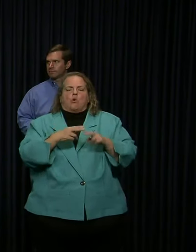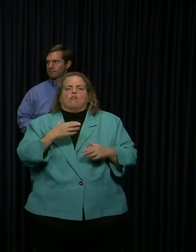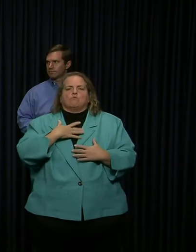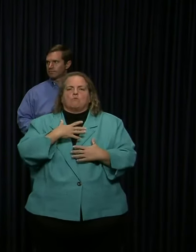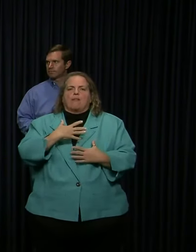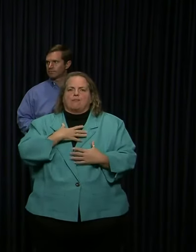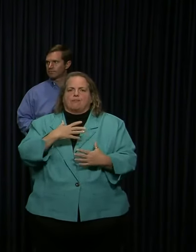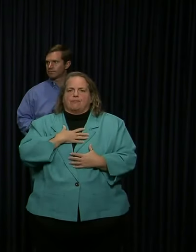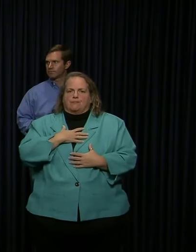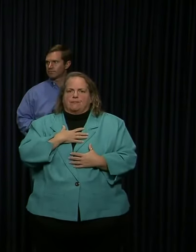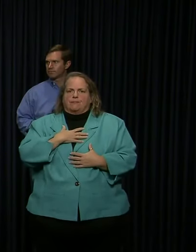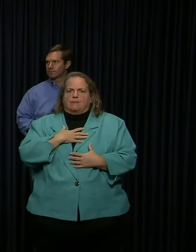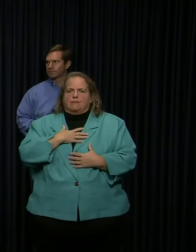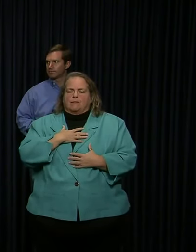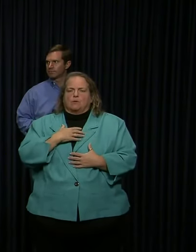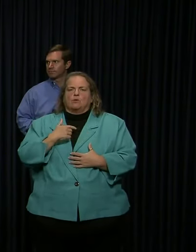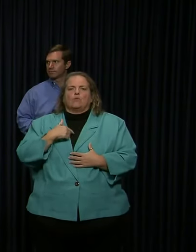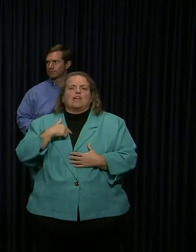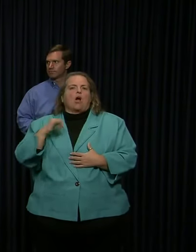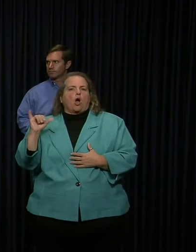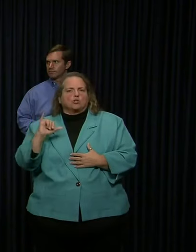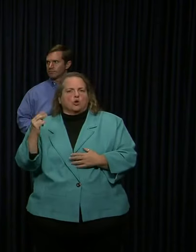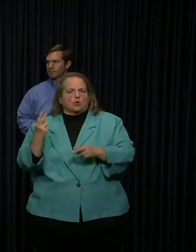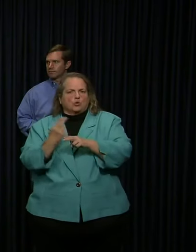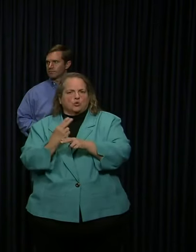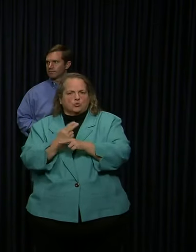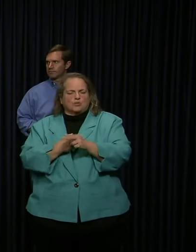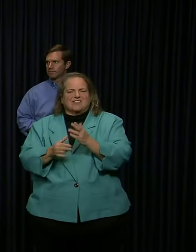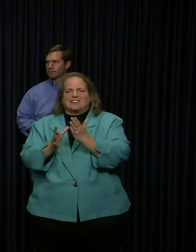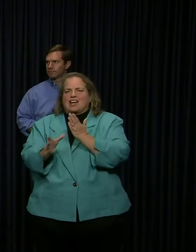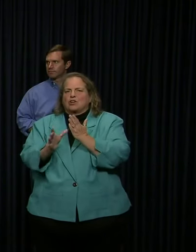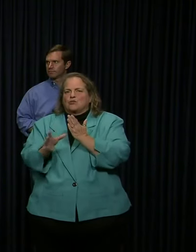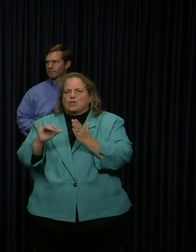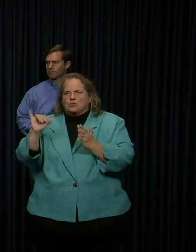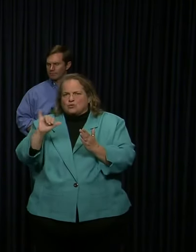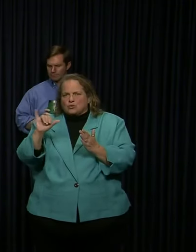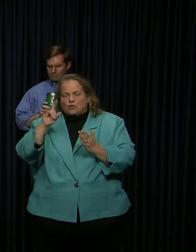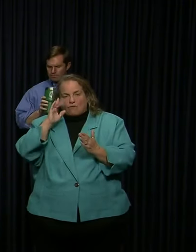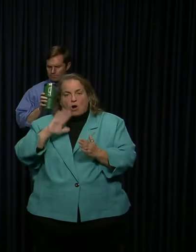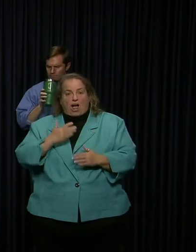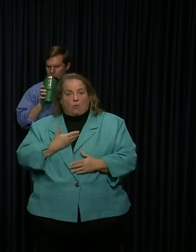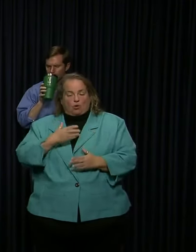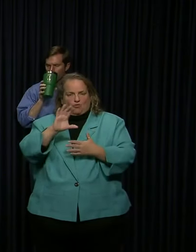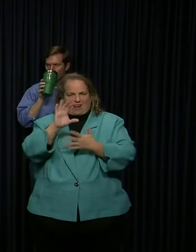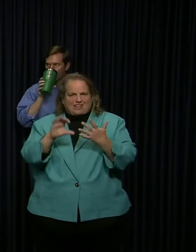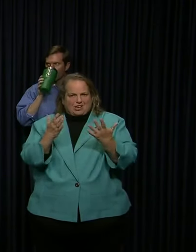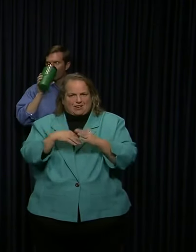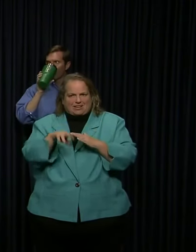CORONAVIRUS, EVEN IF YOU'RE NOT IN THE HIGH-RISK CATEGORY, THEY'LL MAKE THE TESTING AVAILABLE TO YOU BECAUSE OUR